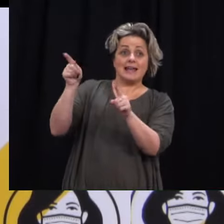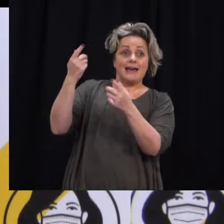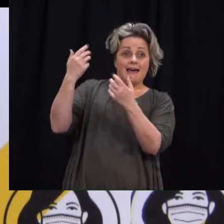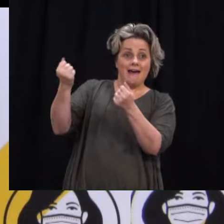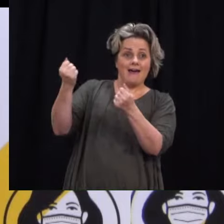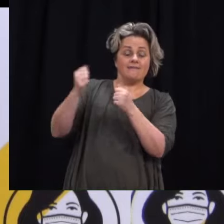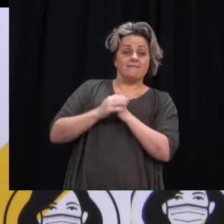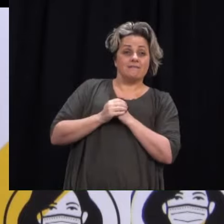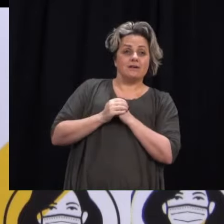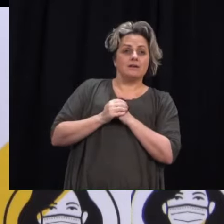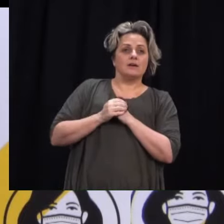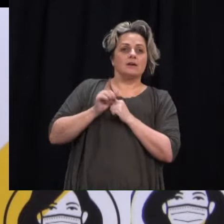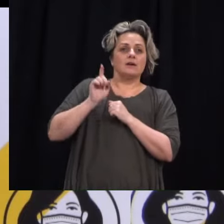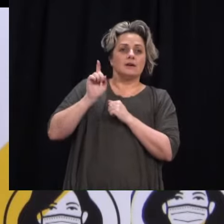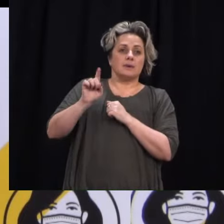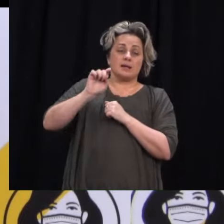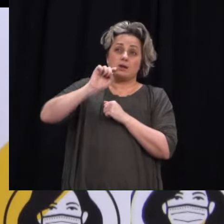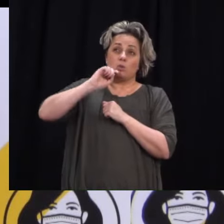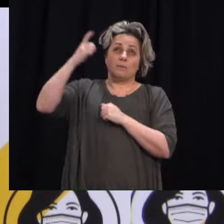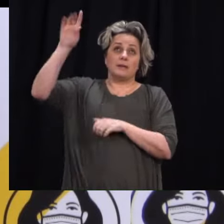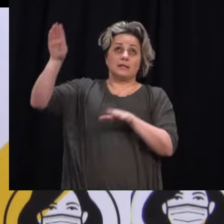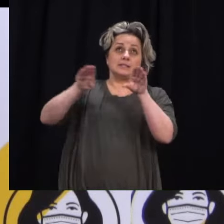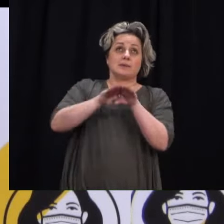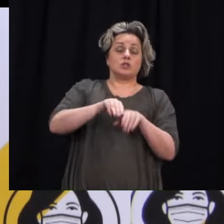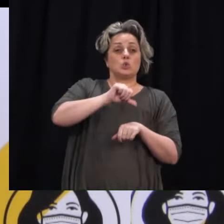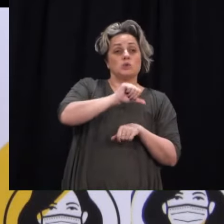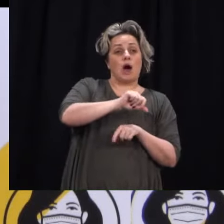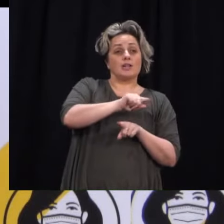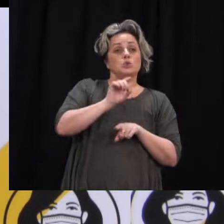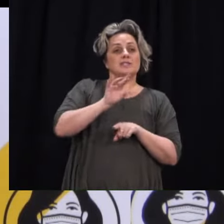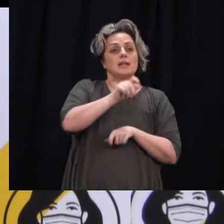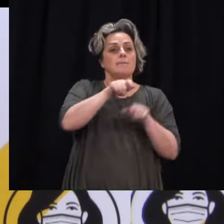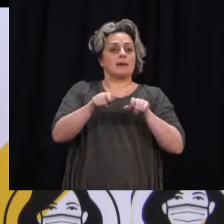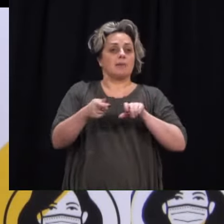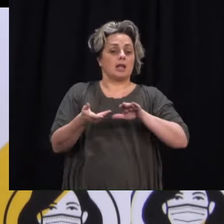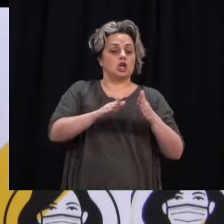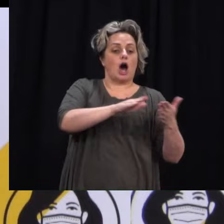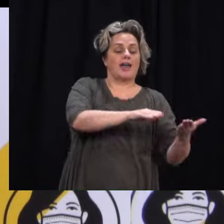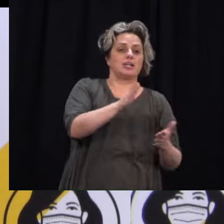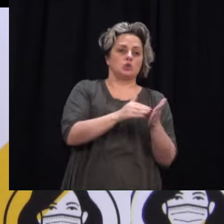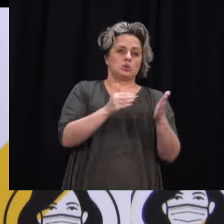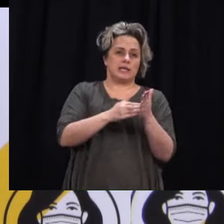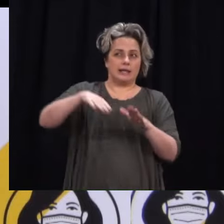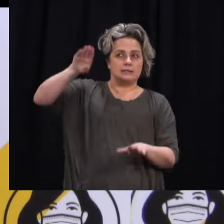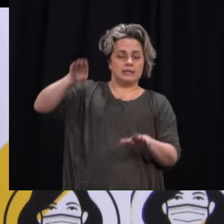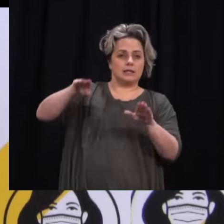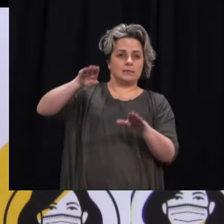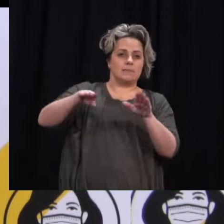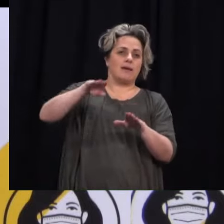now with the rates of infection they have with a high vaccination rate, it would be the equivalent of around nine